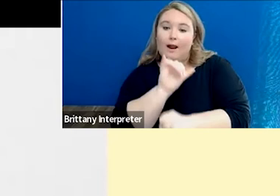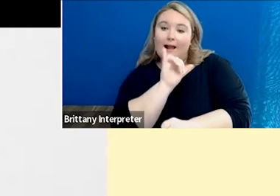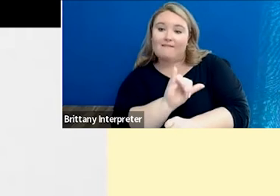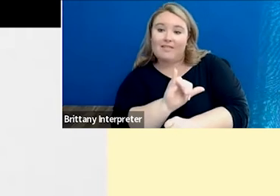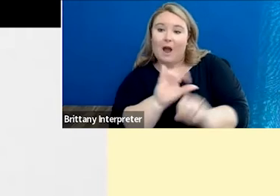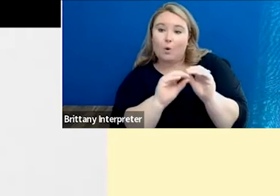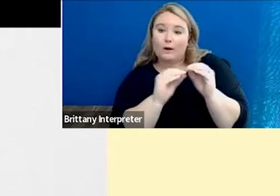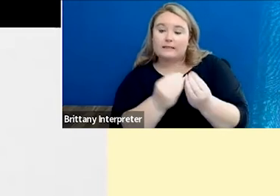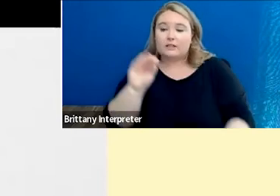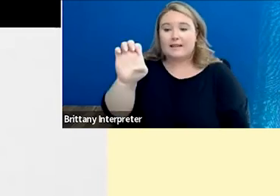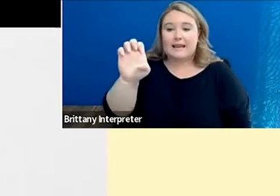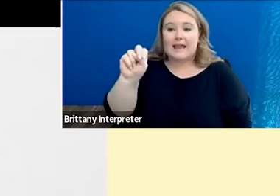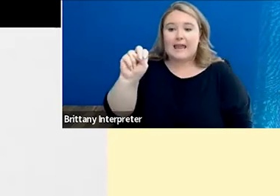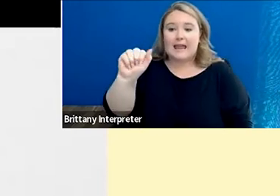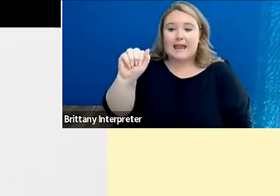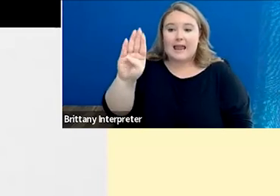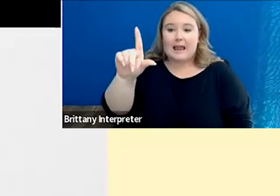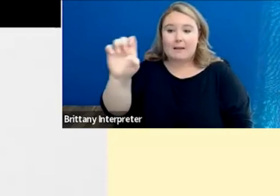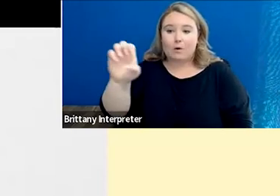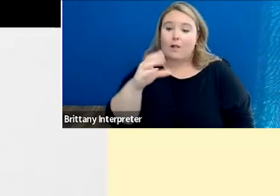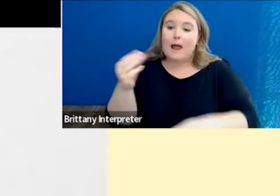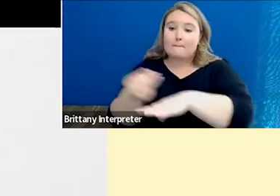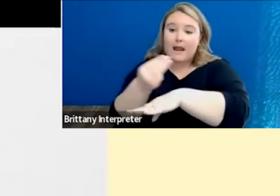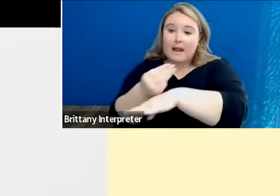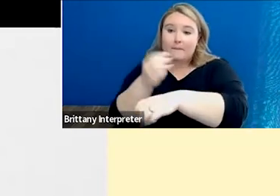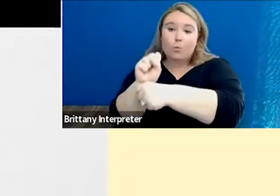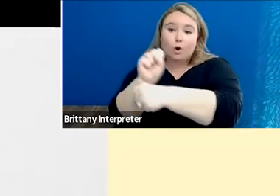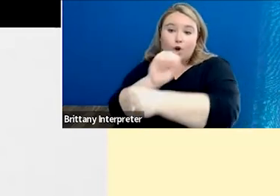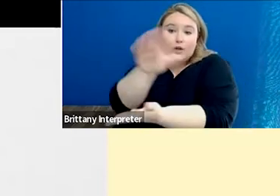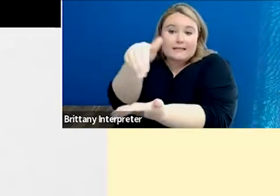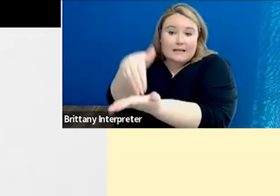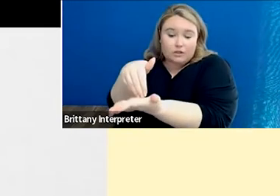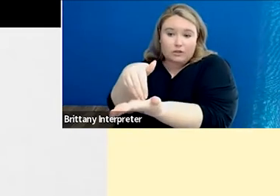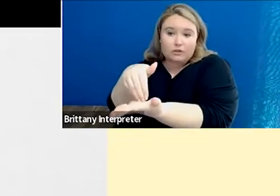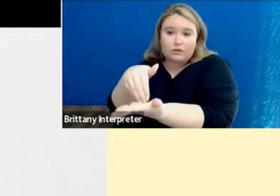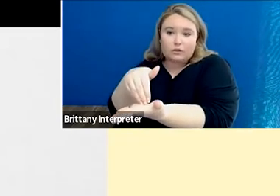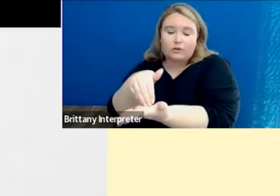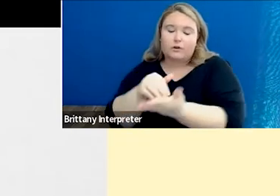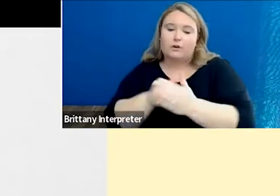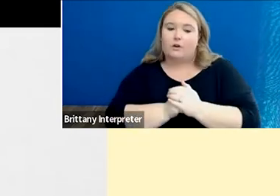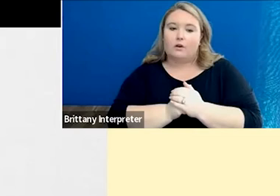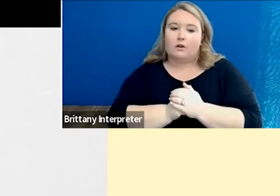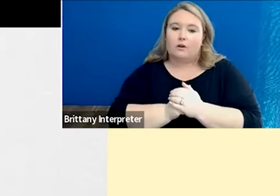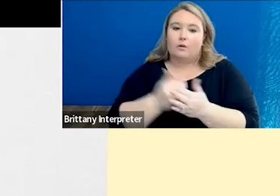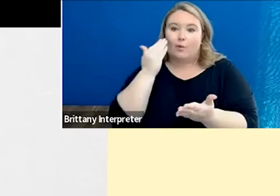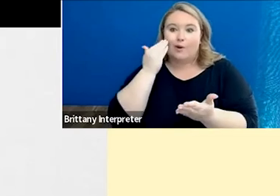and certainly at the Miami Worker Center. So many leaders in our membership who are renters are living with disabilities themselves